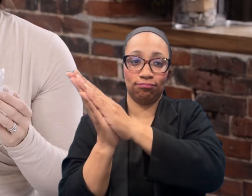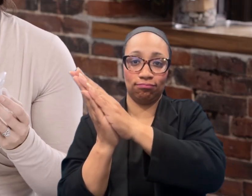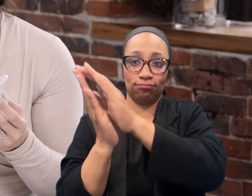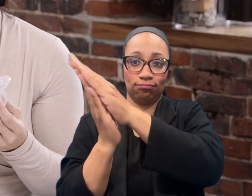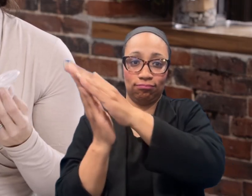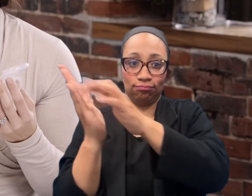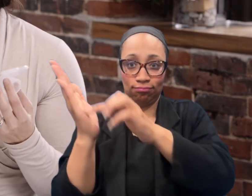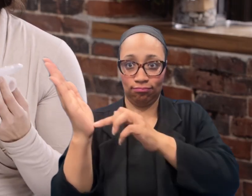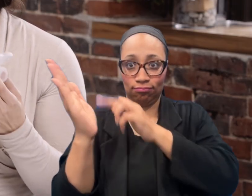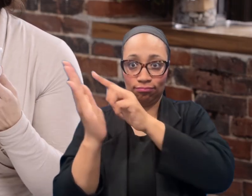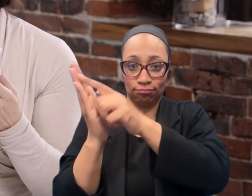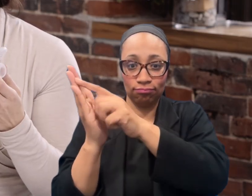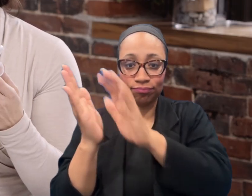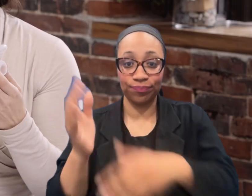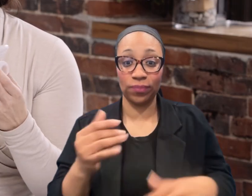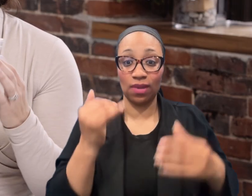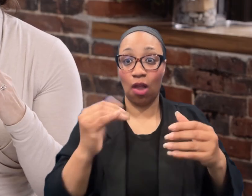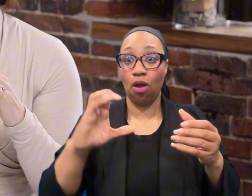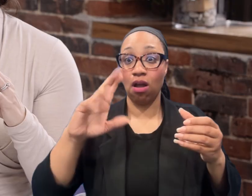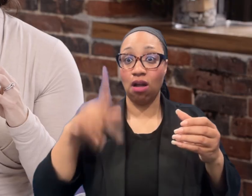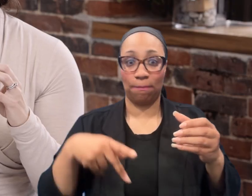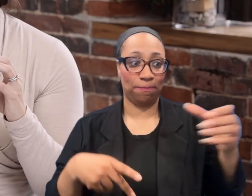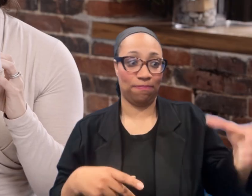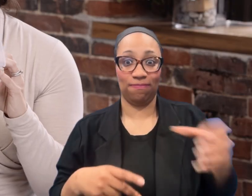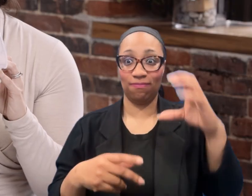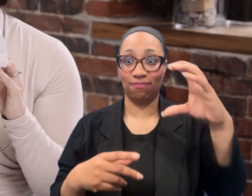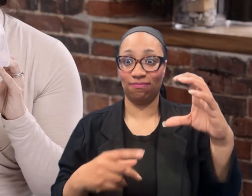And then we have our collection cup itself where you see this little cap right here where your